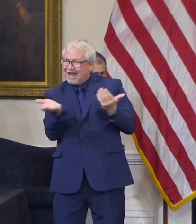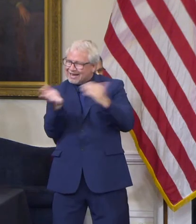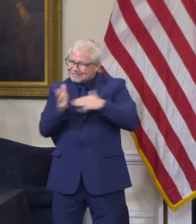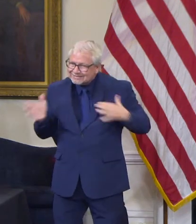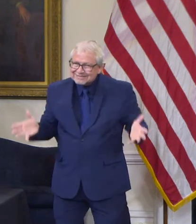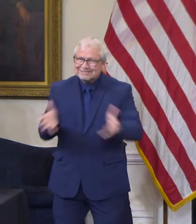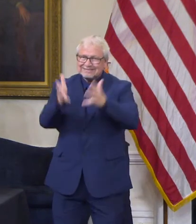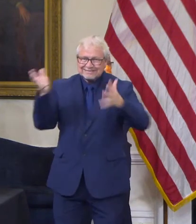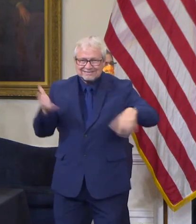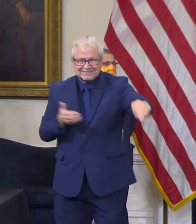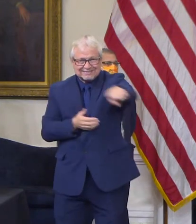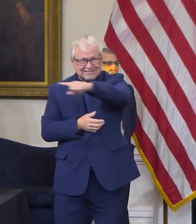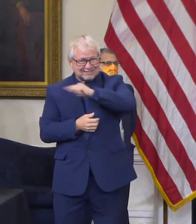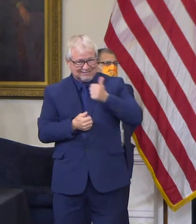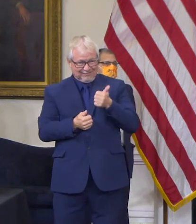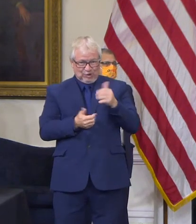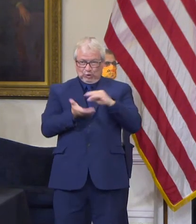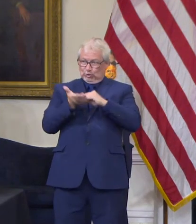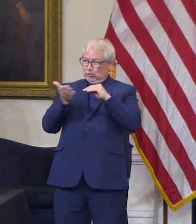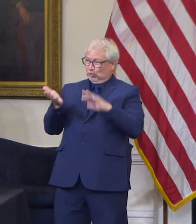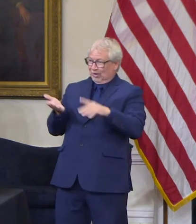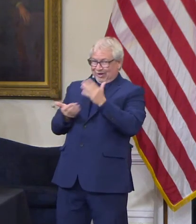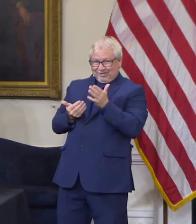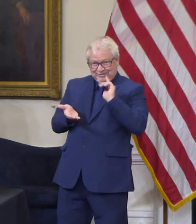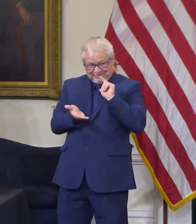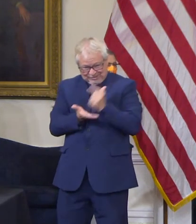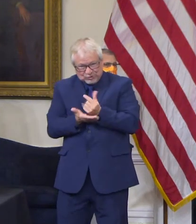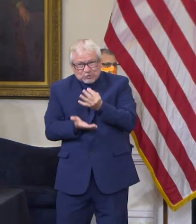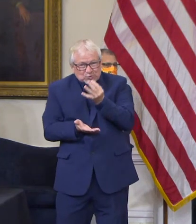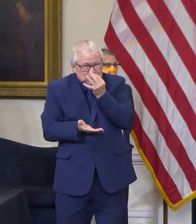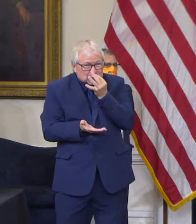once again allow the earliest graduation qualified nursing students.